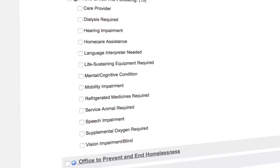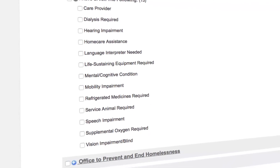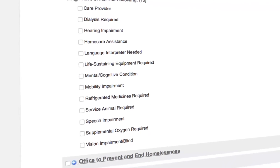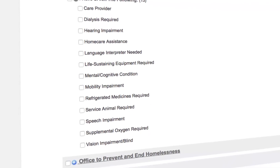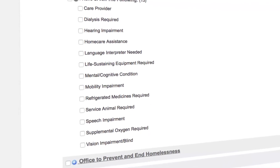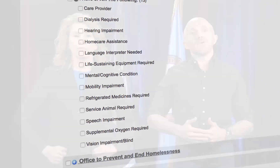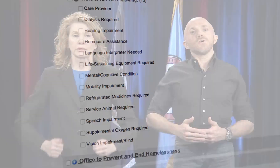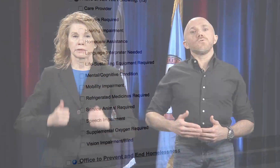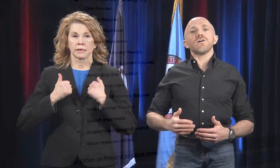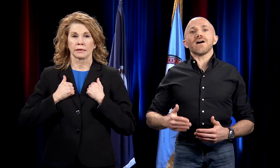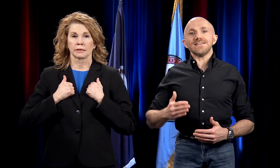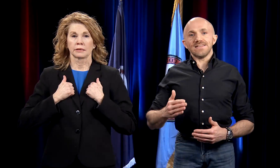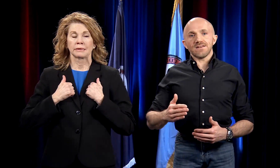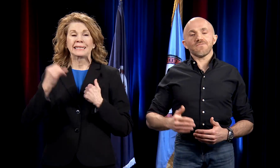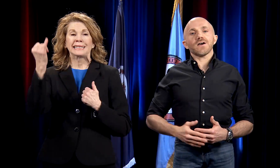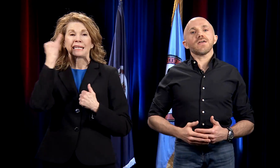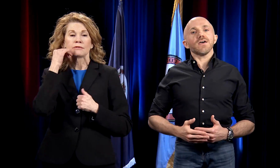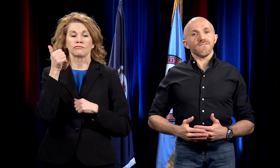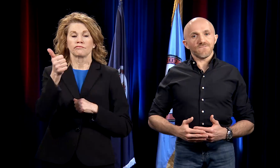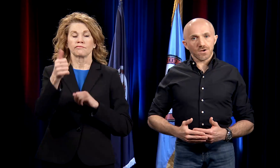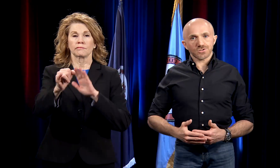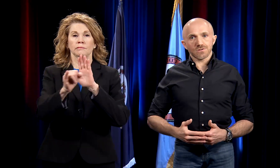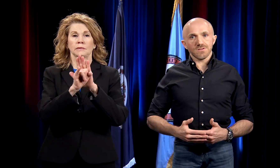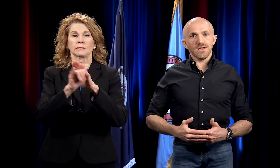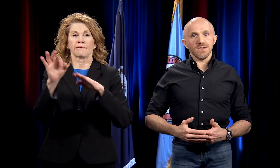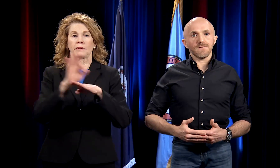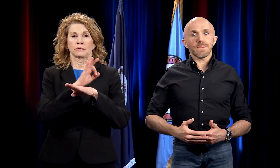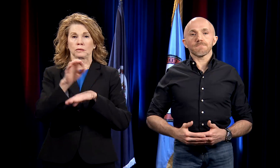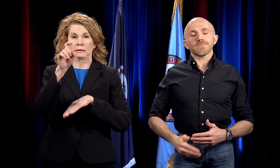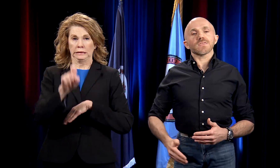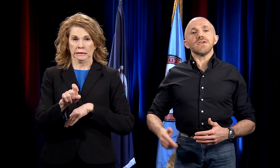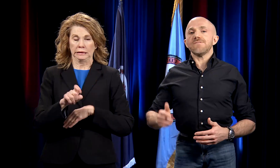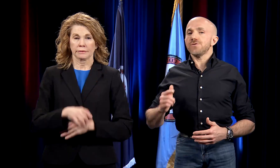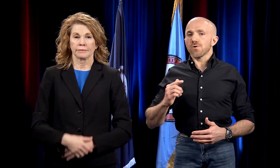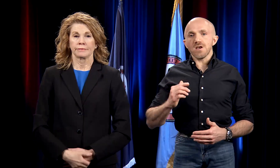residents who have identified a functional need. If you are